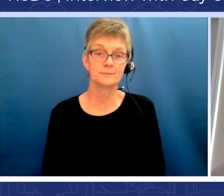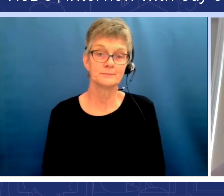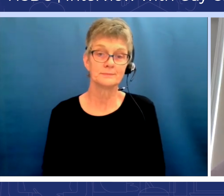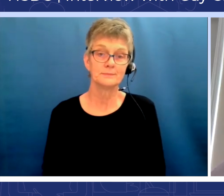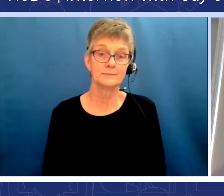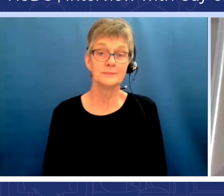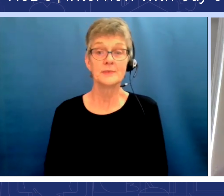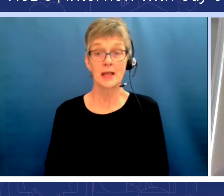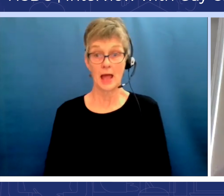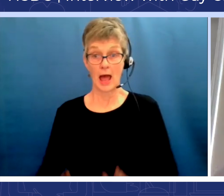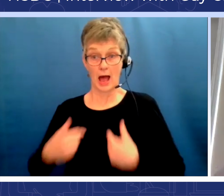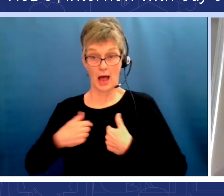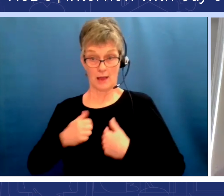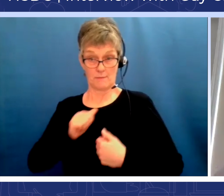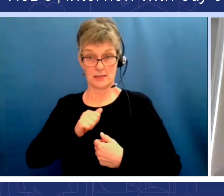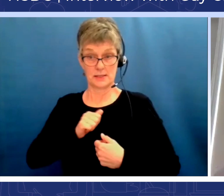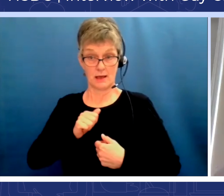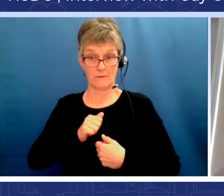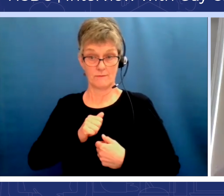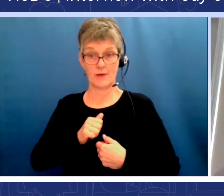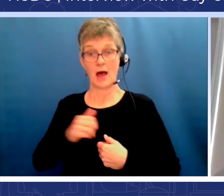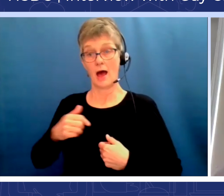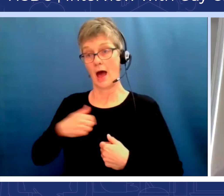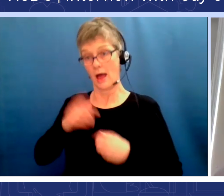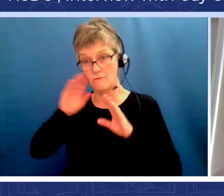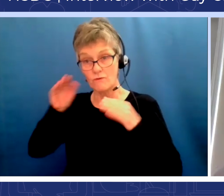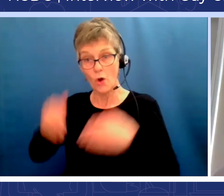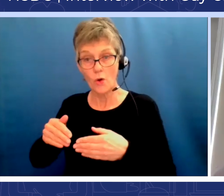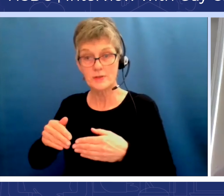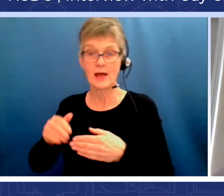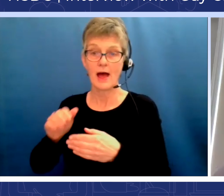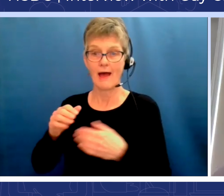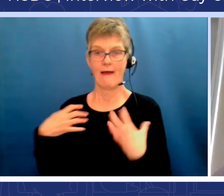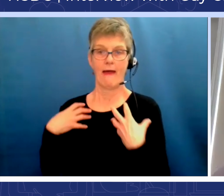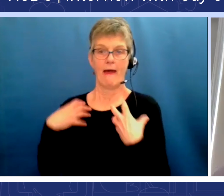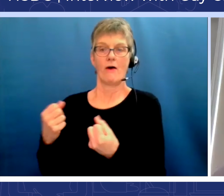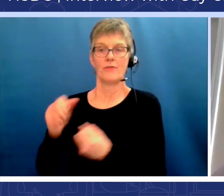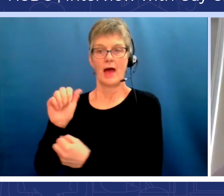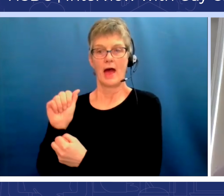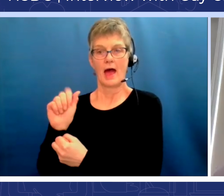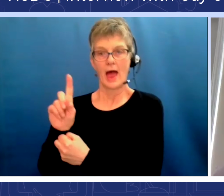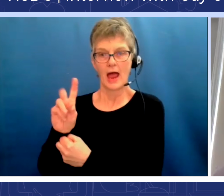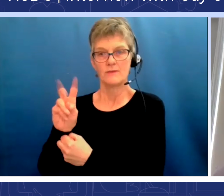I, specifically, focus on health advocacy prevention and helping community members navigate systems